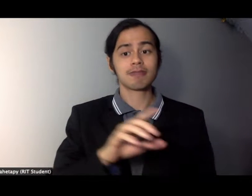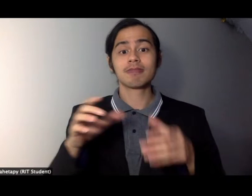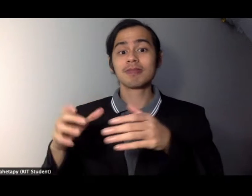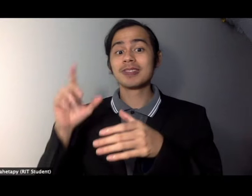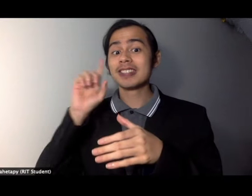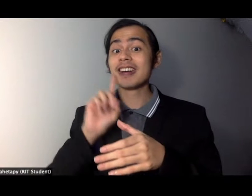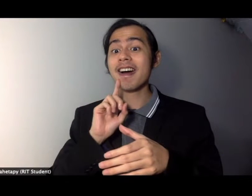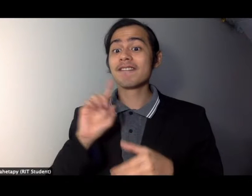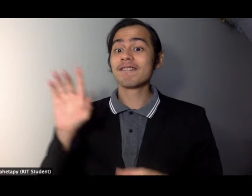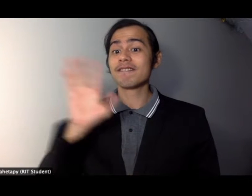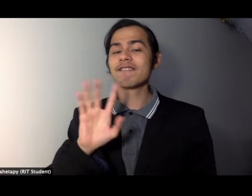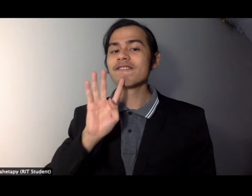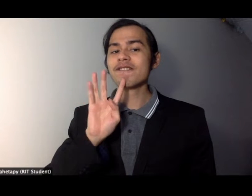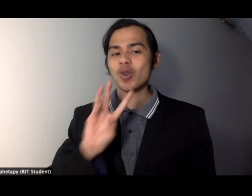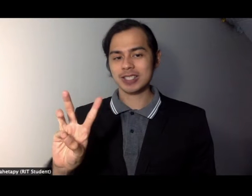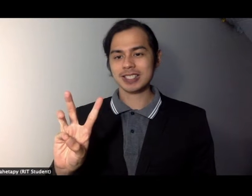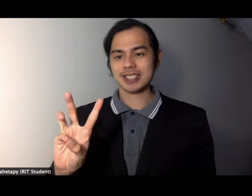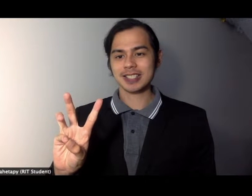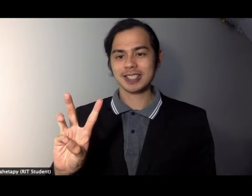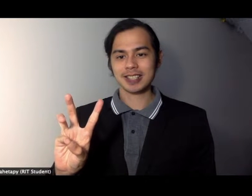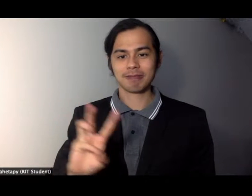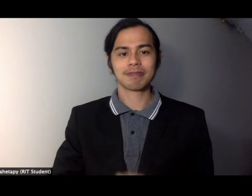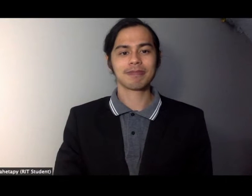The mean age for the deaf group is approximately 46.1 years old.